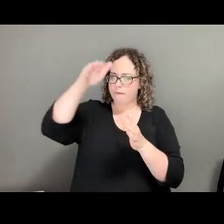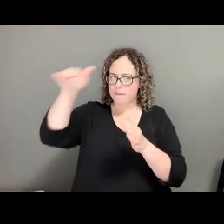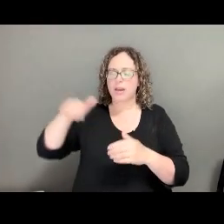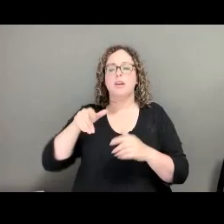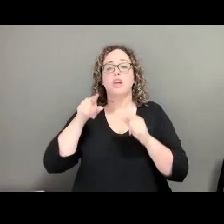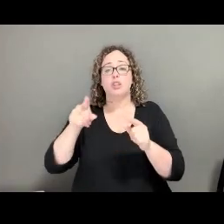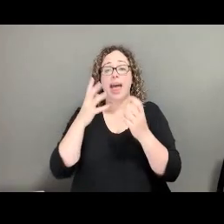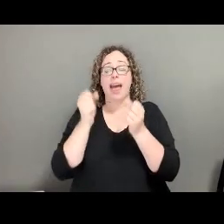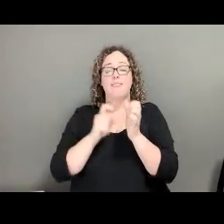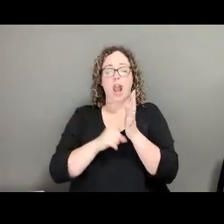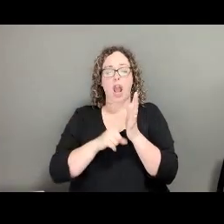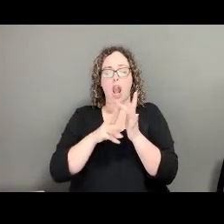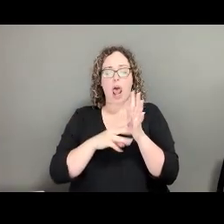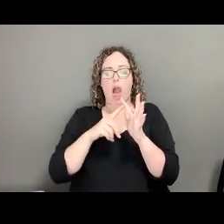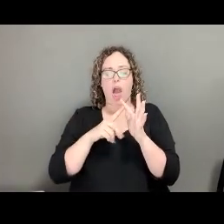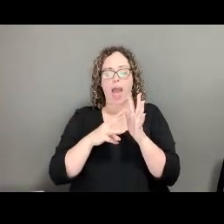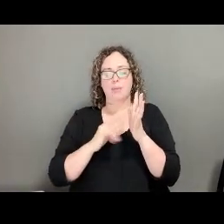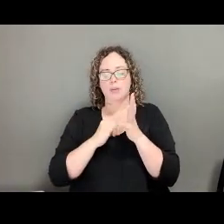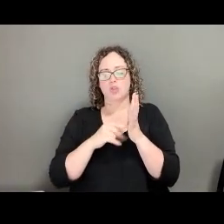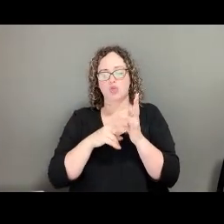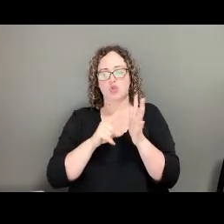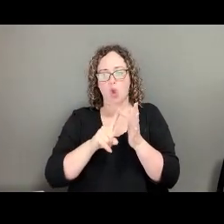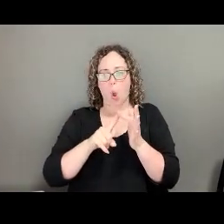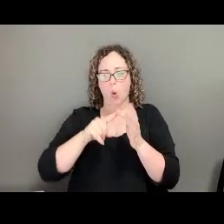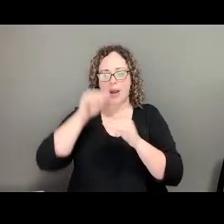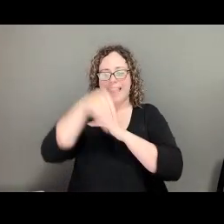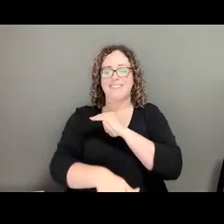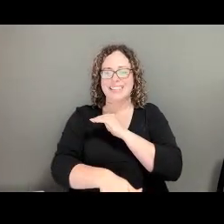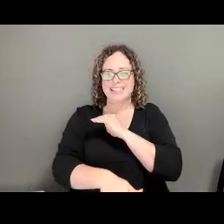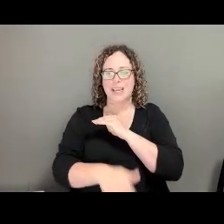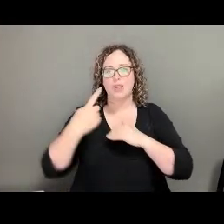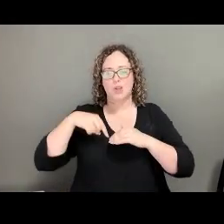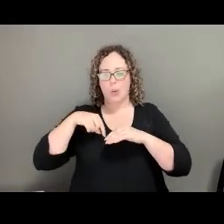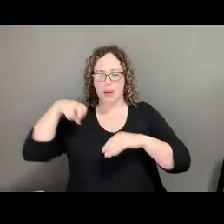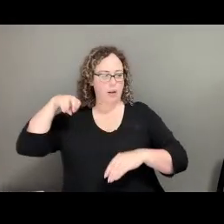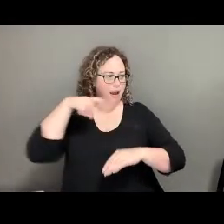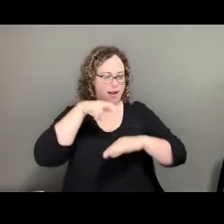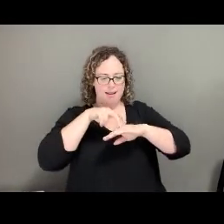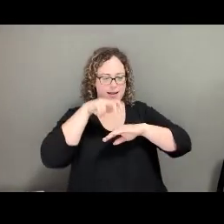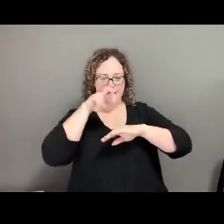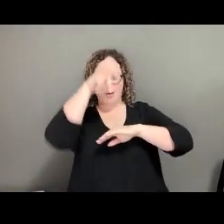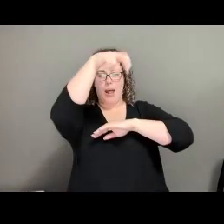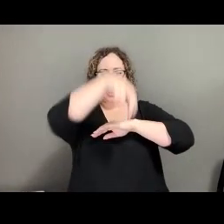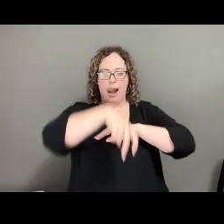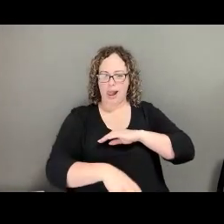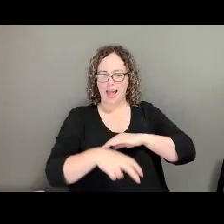And we used to go and jump off those and go swimming, and then try and wait for the wave to come back and push ourselves up